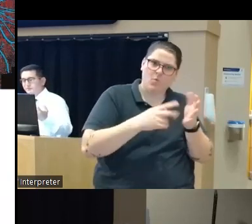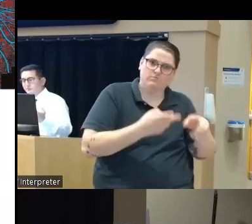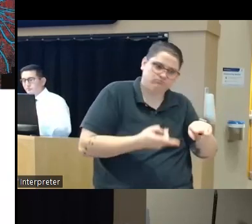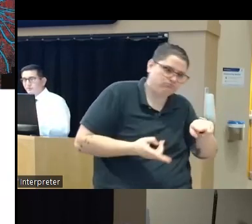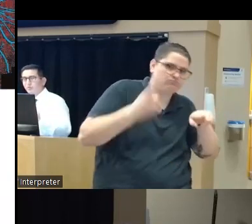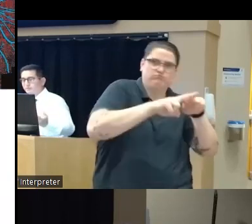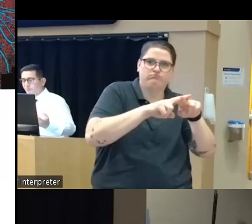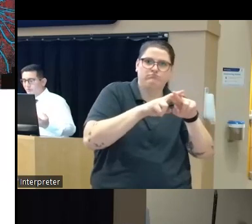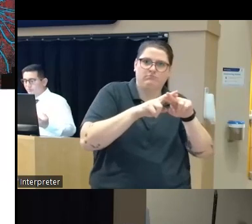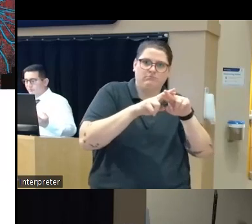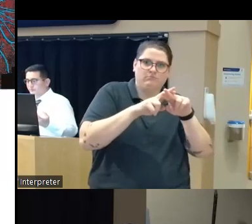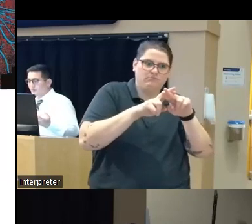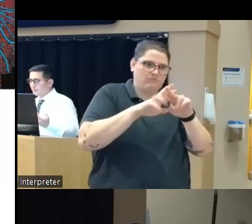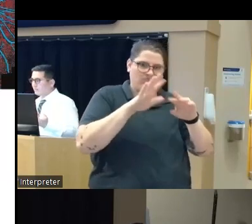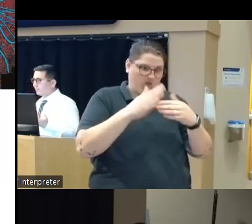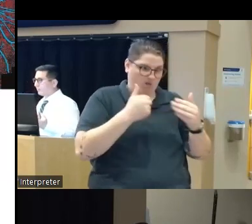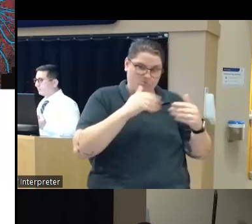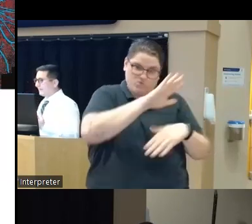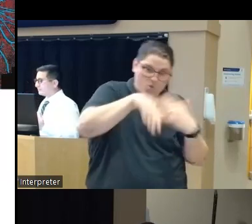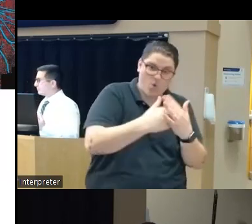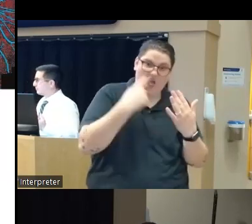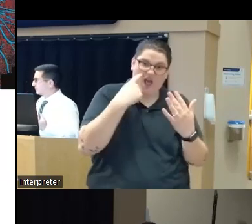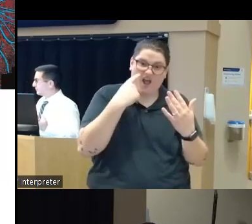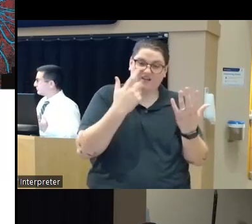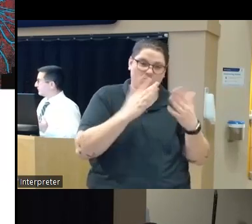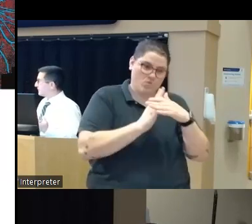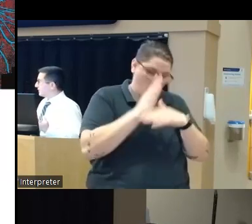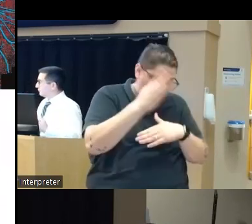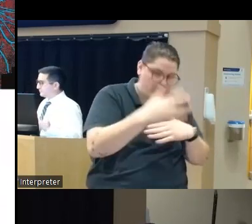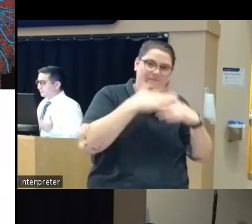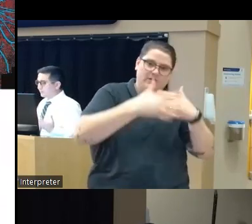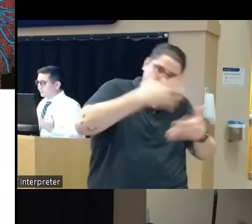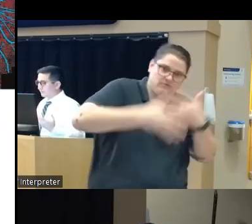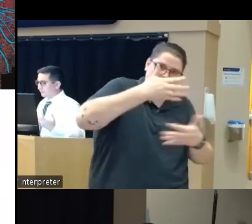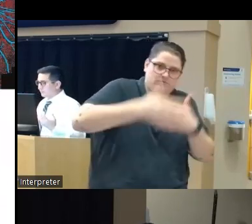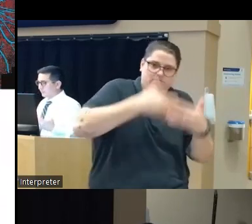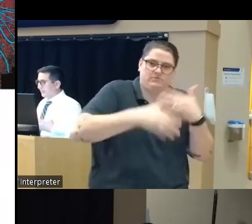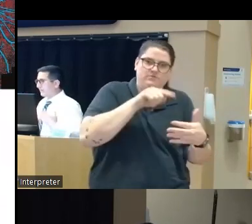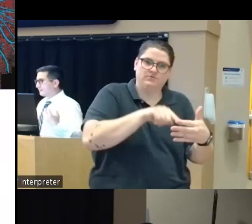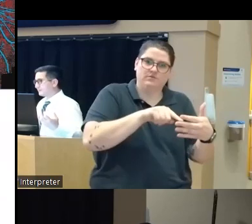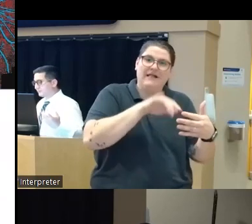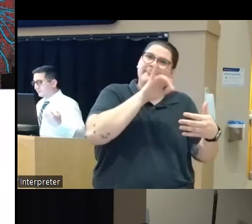sort of across the board almost for a vascular profusion which fit with sort of my hypothesis